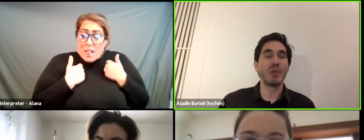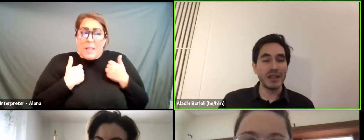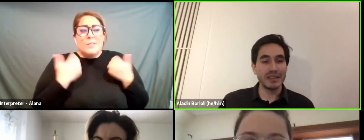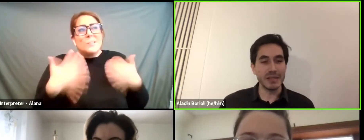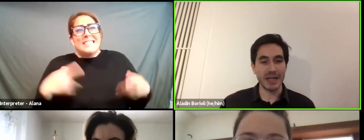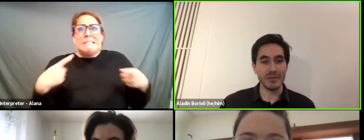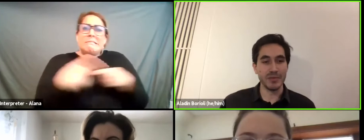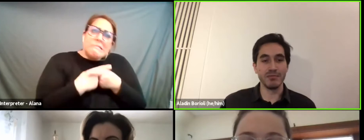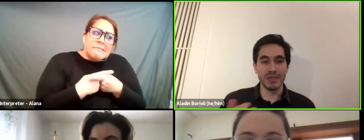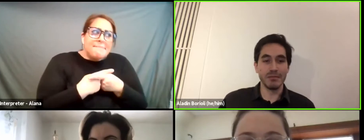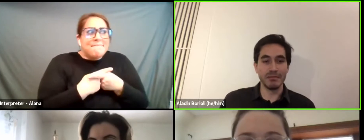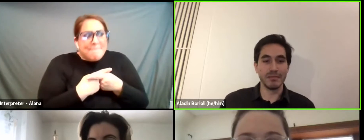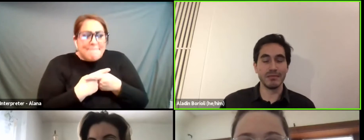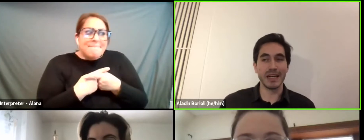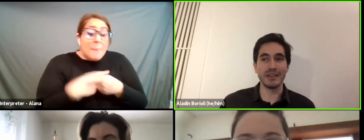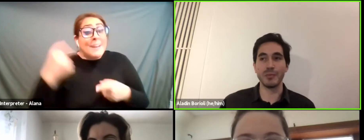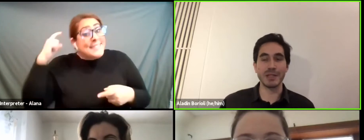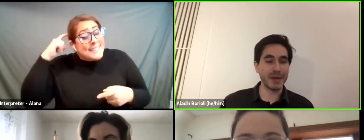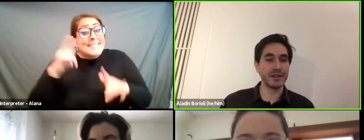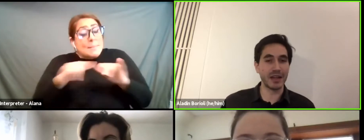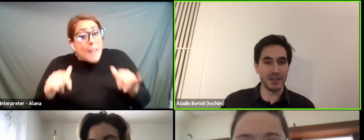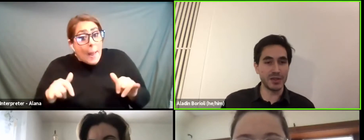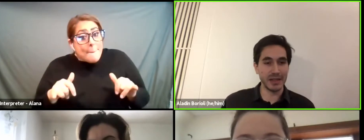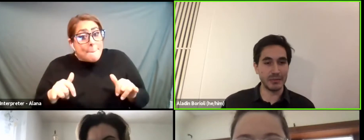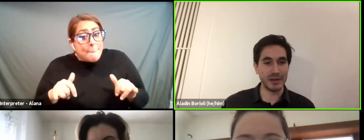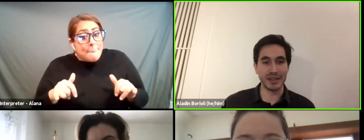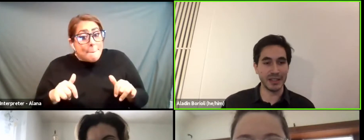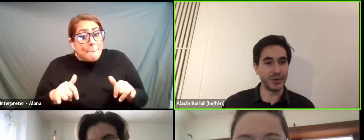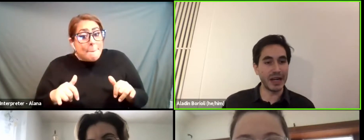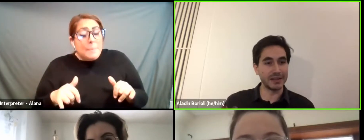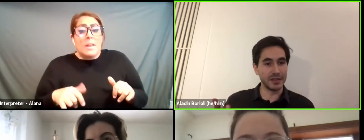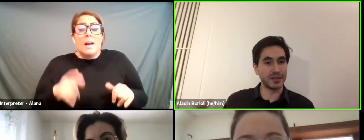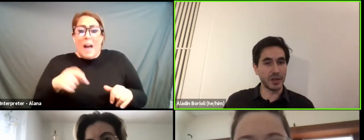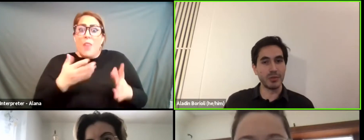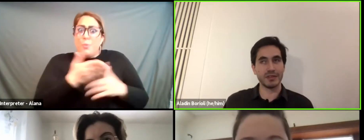at the same time getting some experience, as you say perfectly, you realize the disturbance that